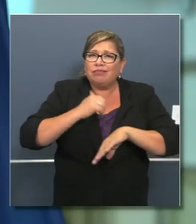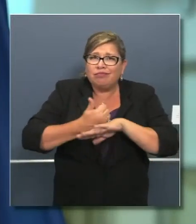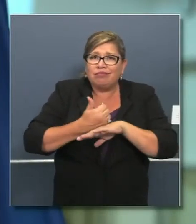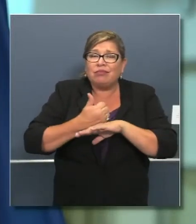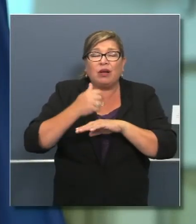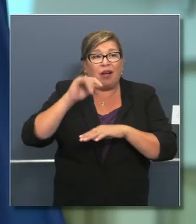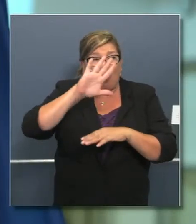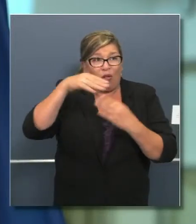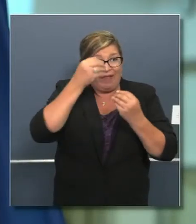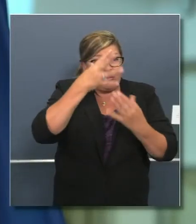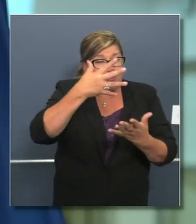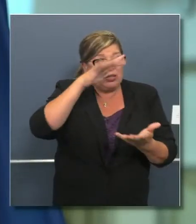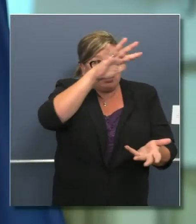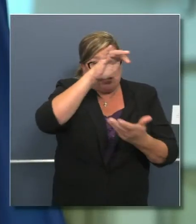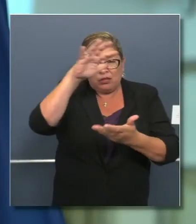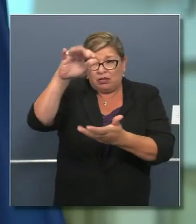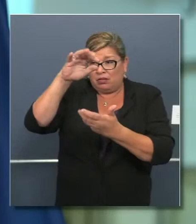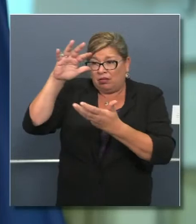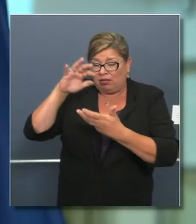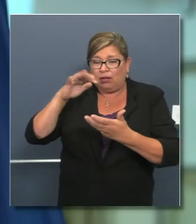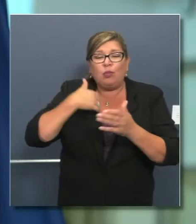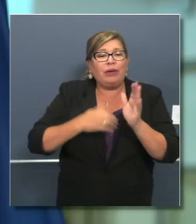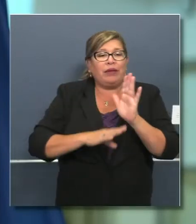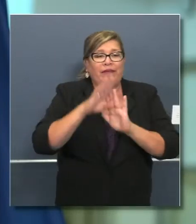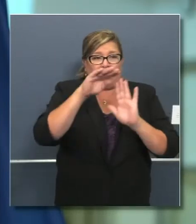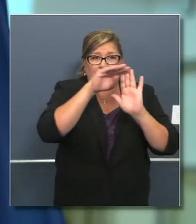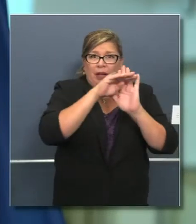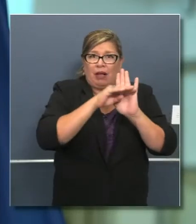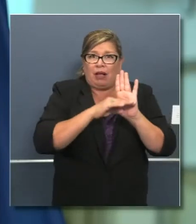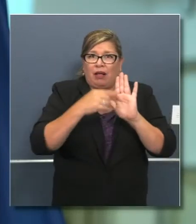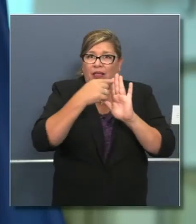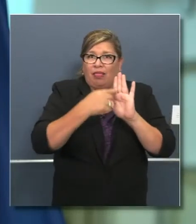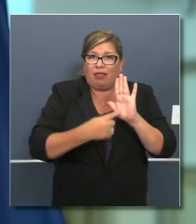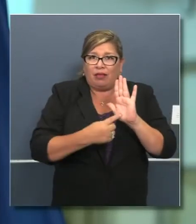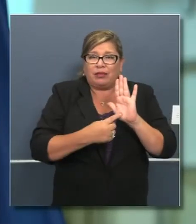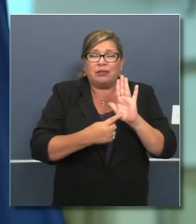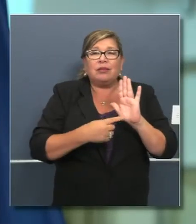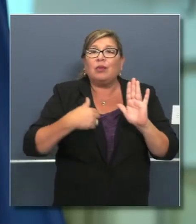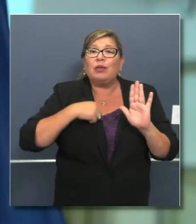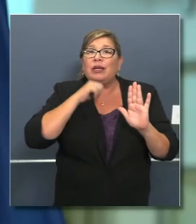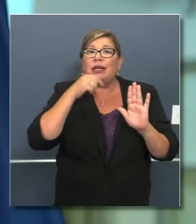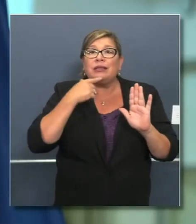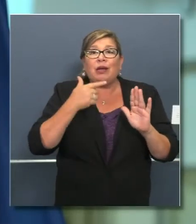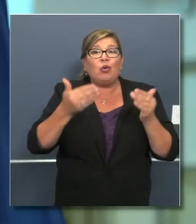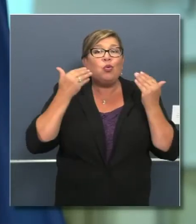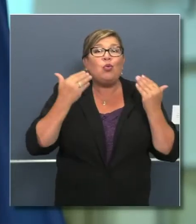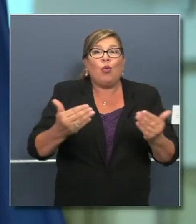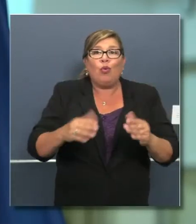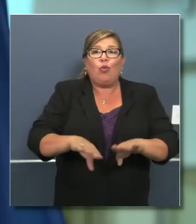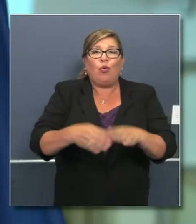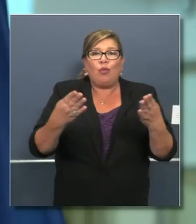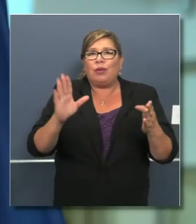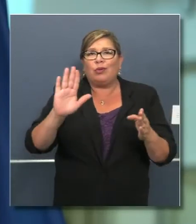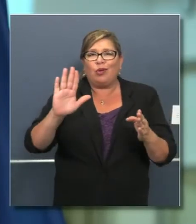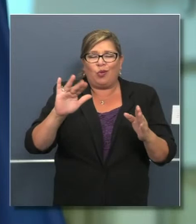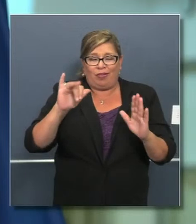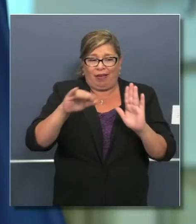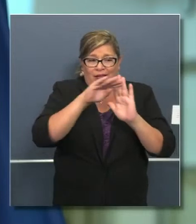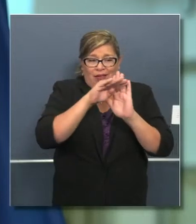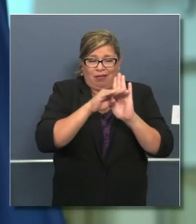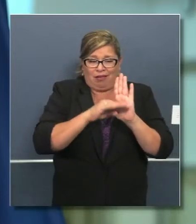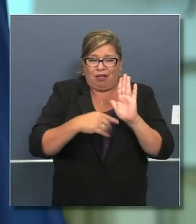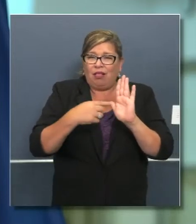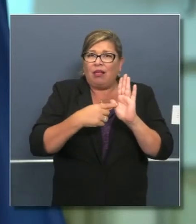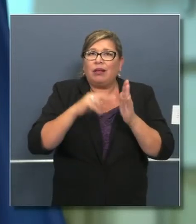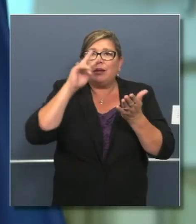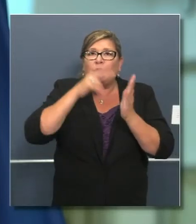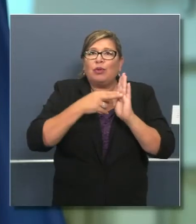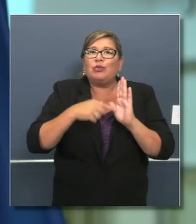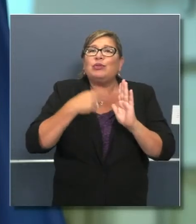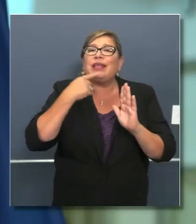did not say go they focused on how to safely move when local conditions presented themselves as you